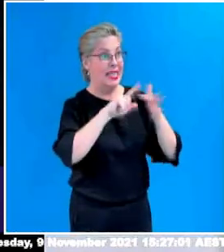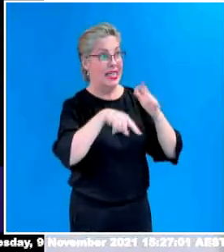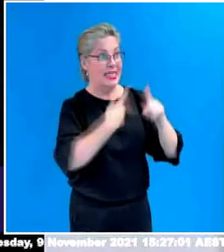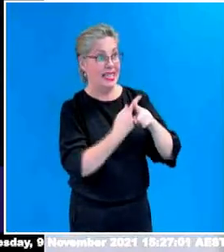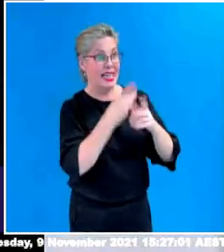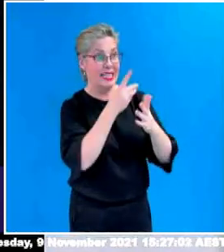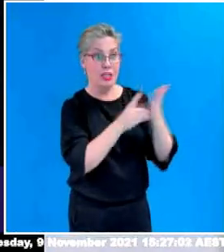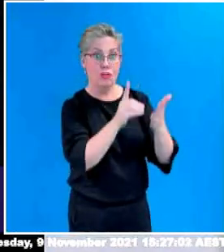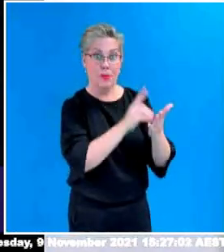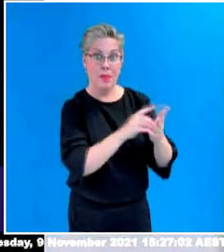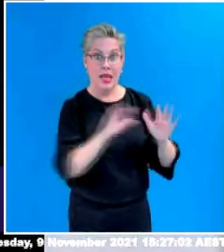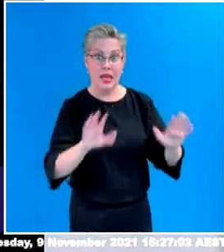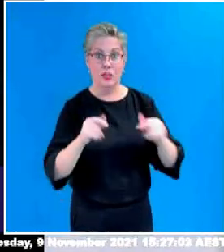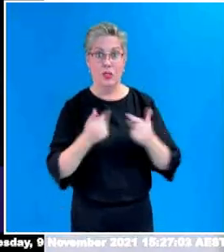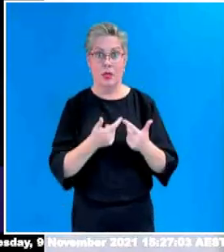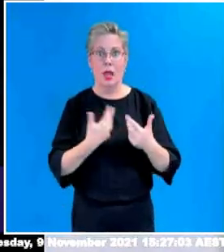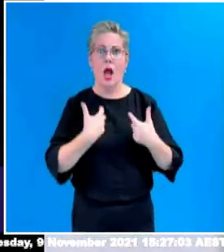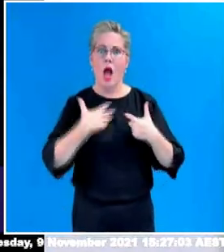That's the gap, isn't it?